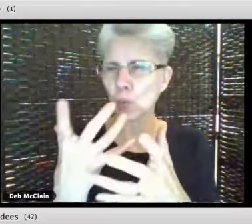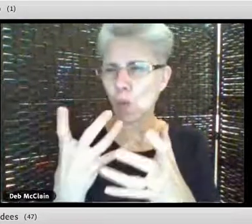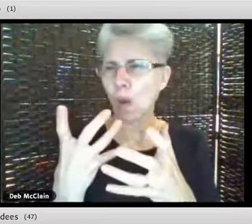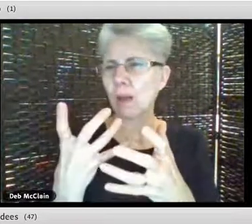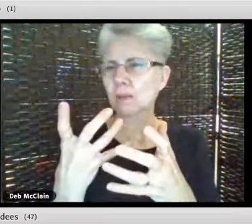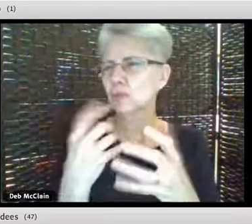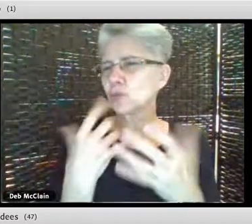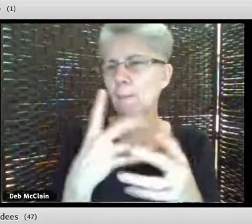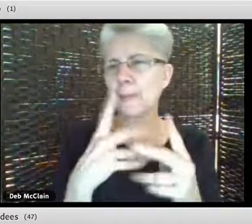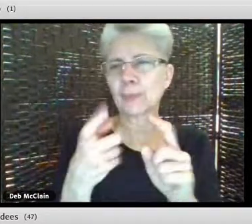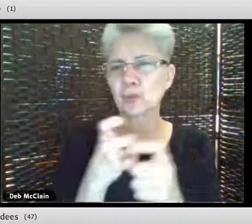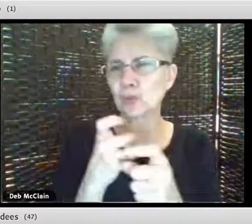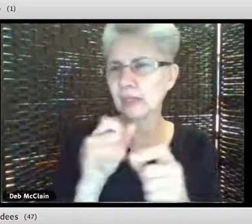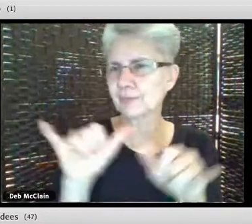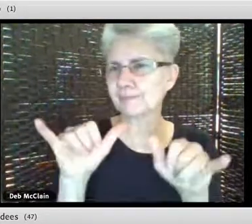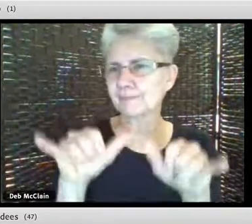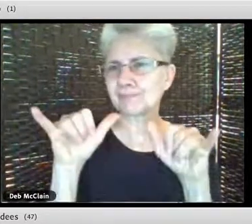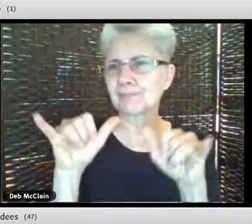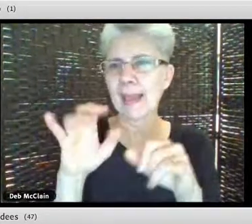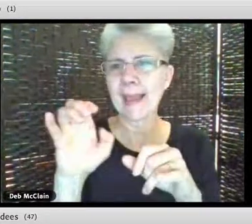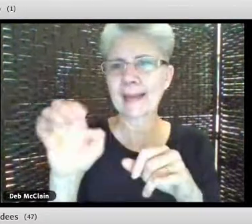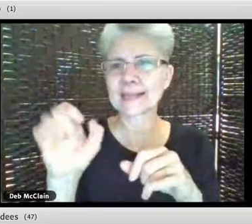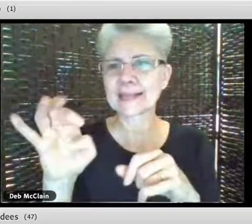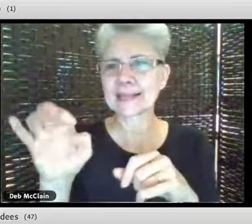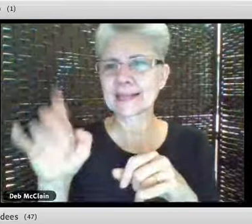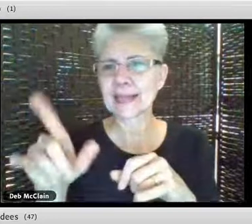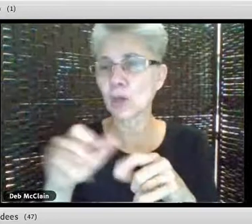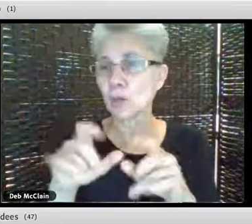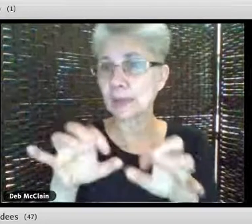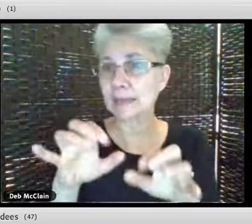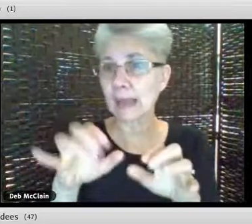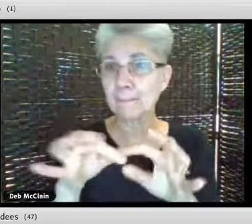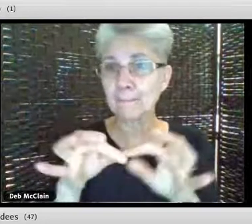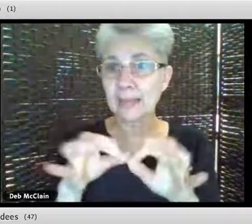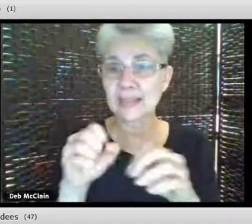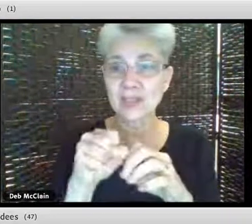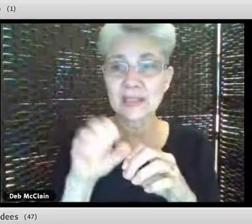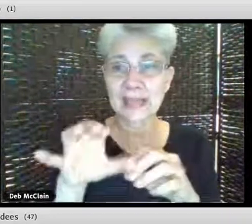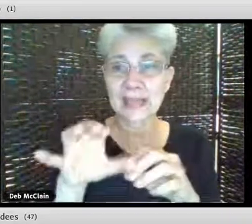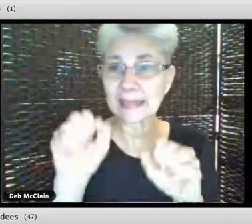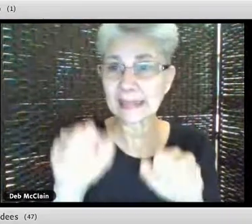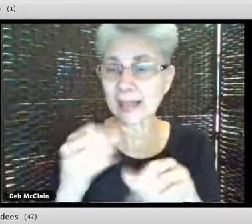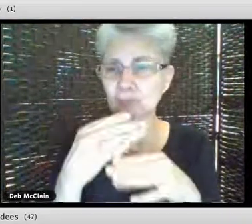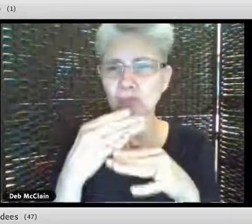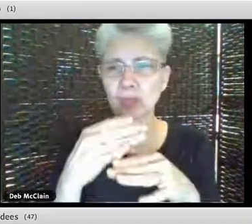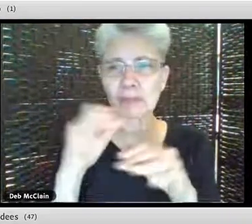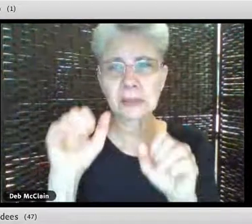and you can say, you know, if you want it as a PDF, so you don't want people to change it, right, as an Excel.